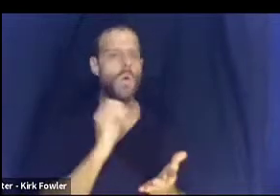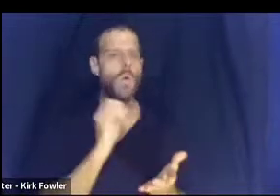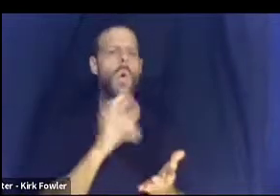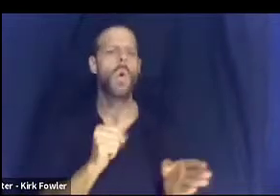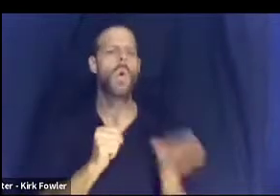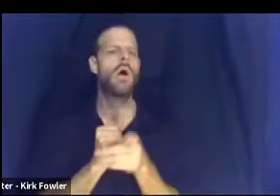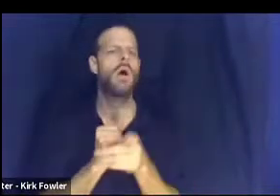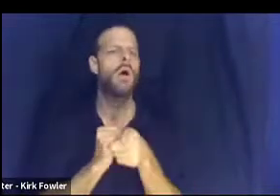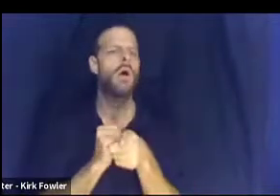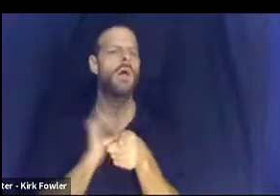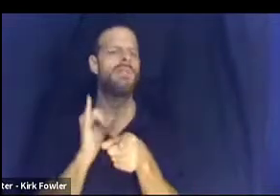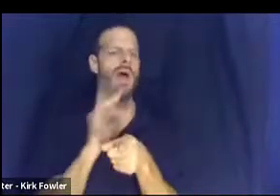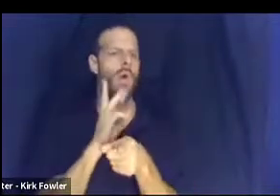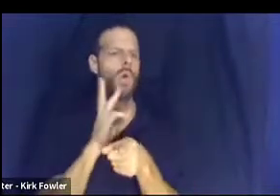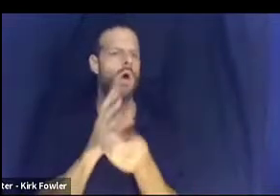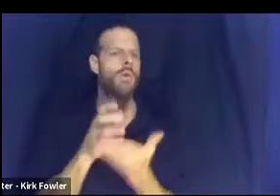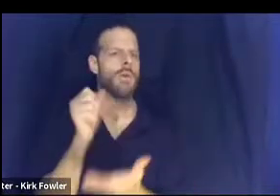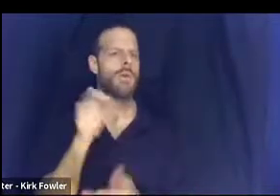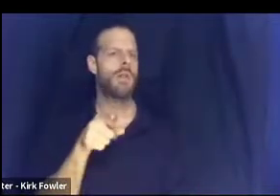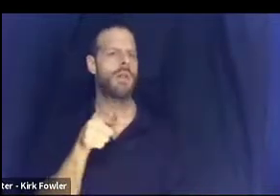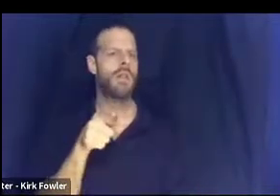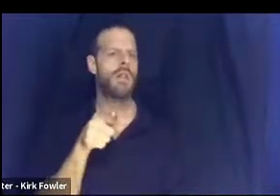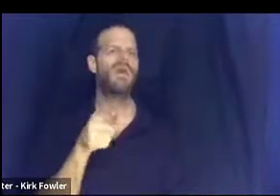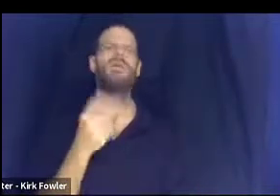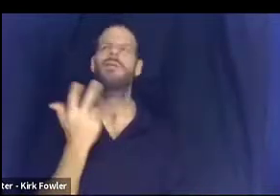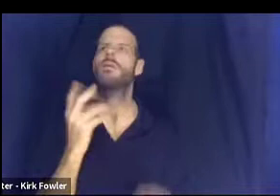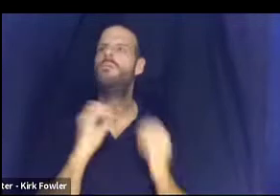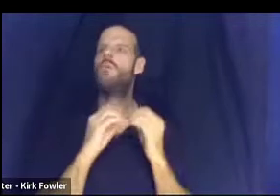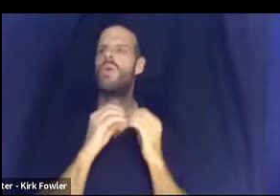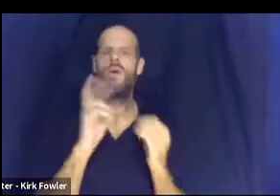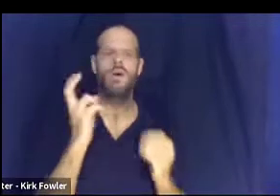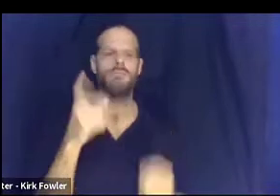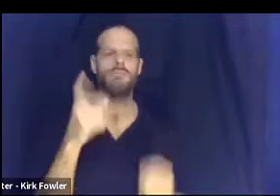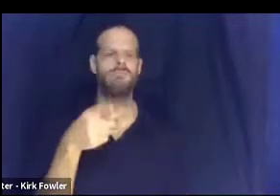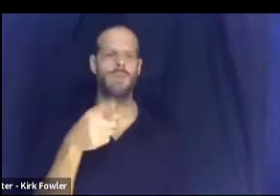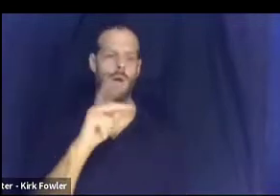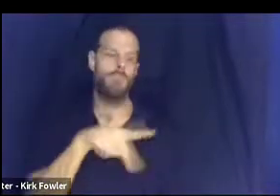which is a personal reusable water bottle, like a canteen?